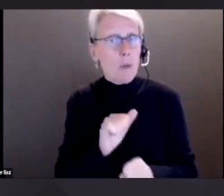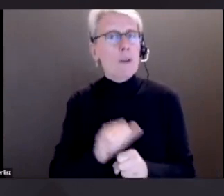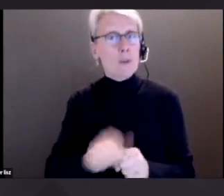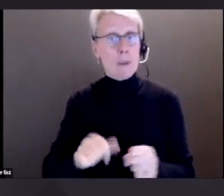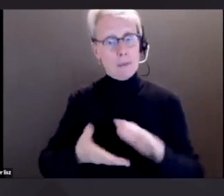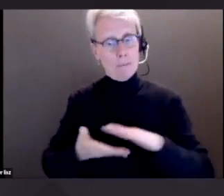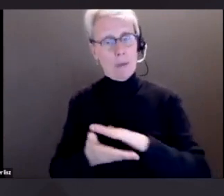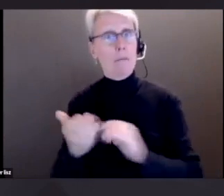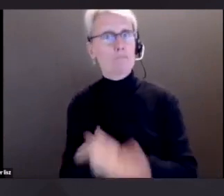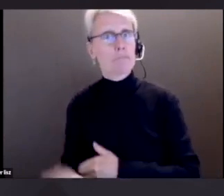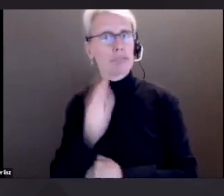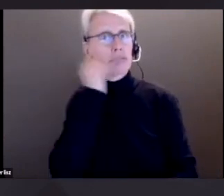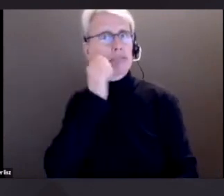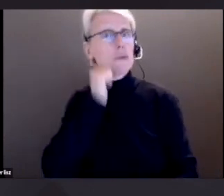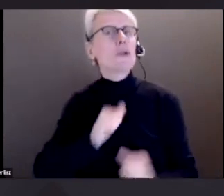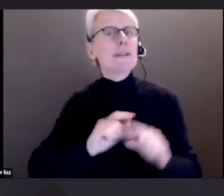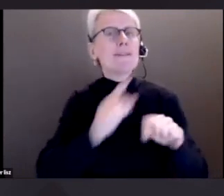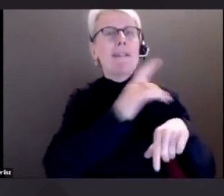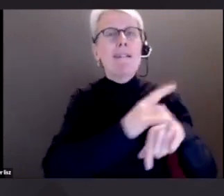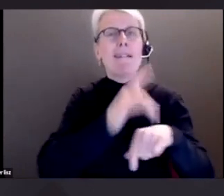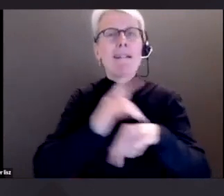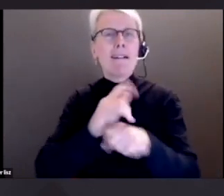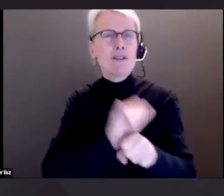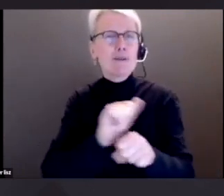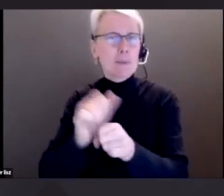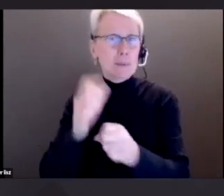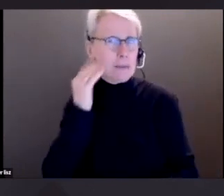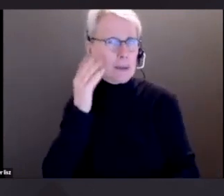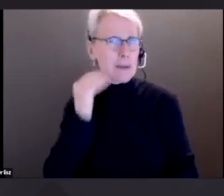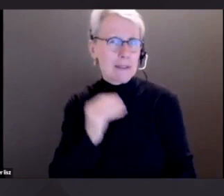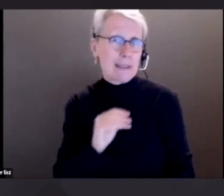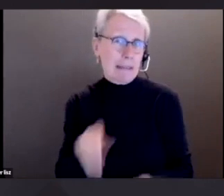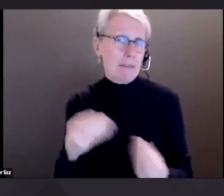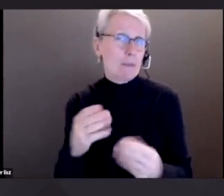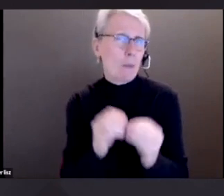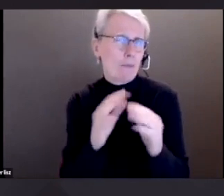I love that. Thank you so much, Dave. Now we're going to talk about employer resources.